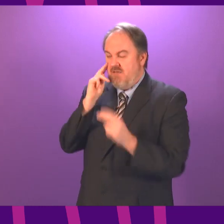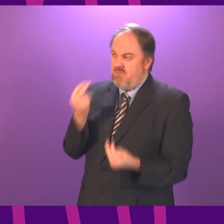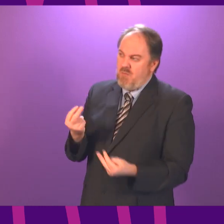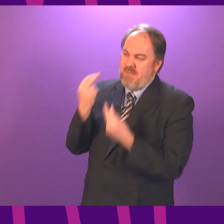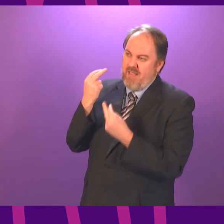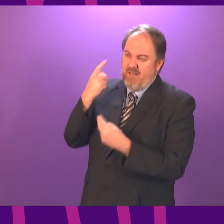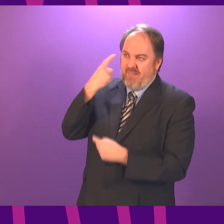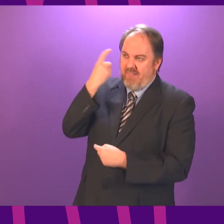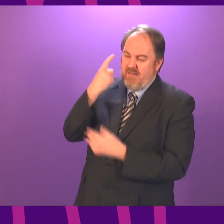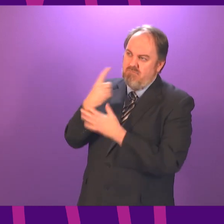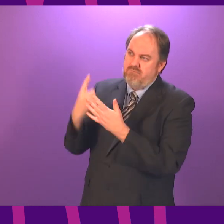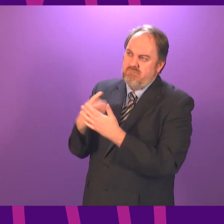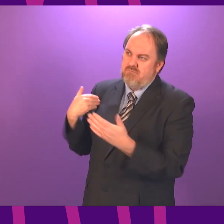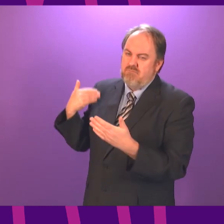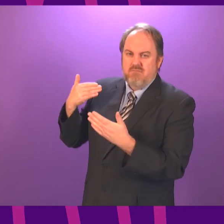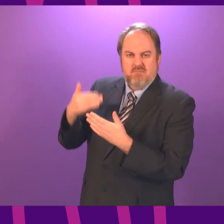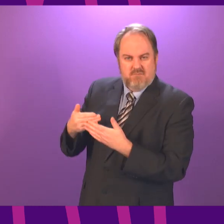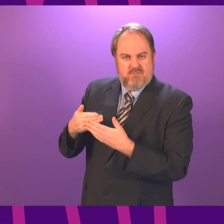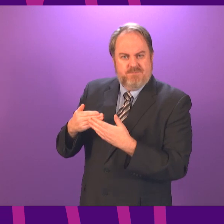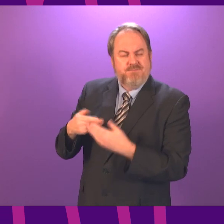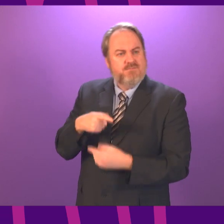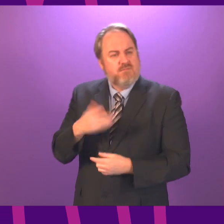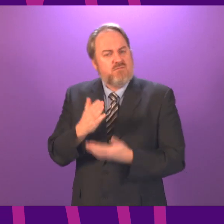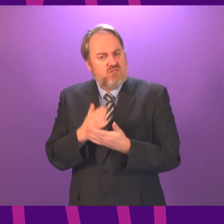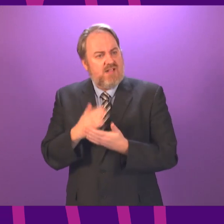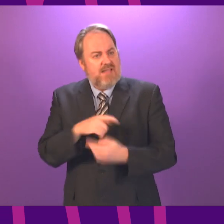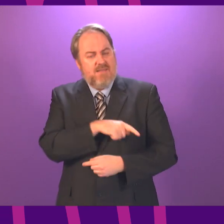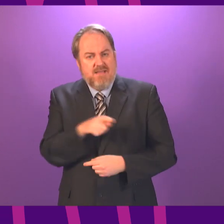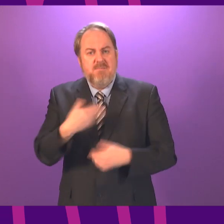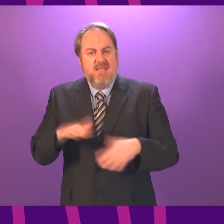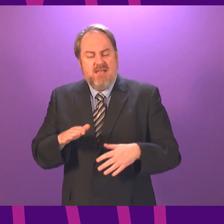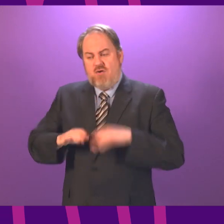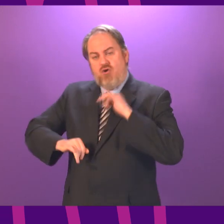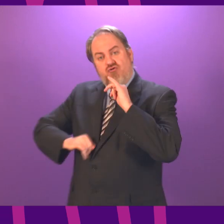fullness of time—I think that the more valid criticism of the Scottish Government, and